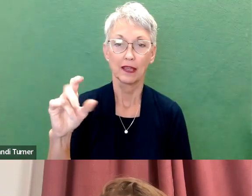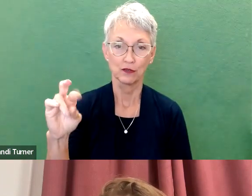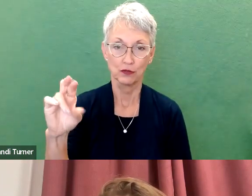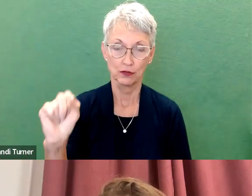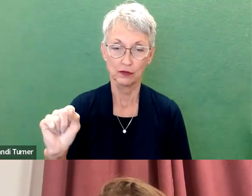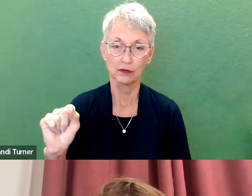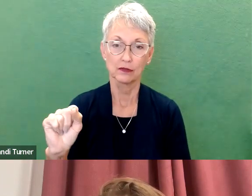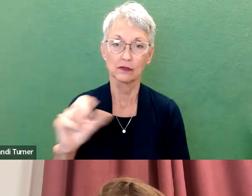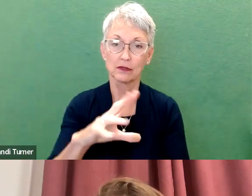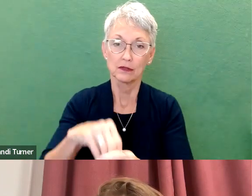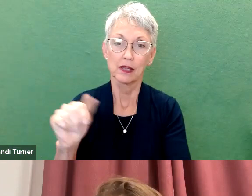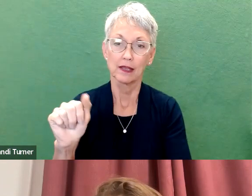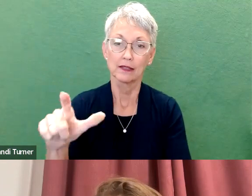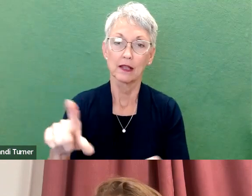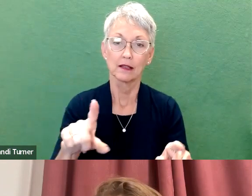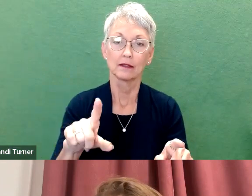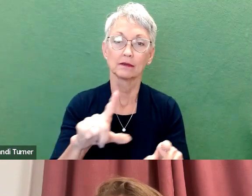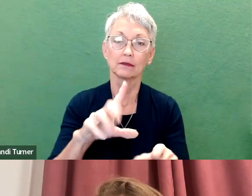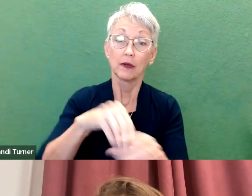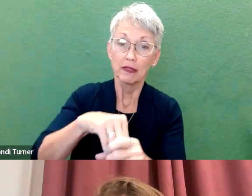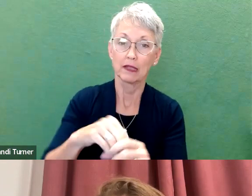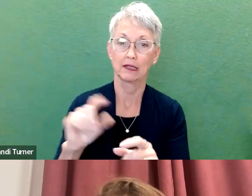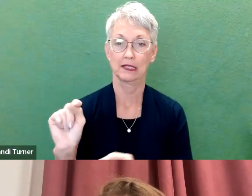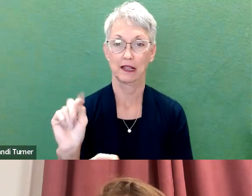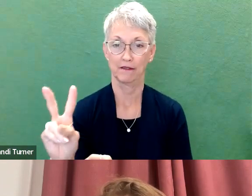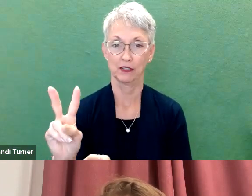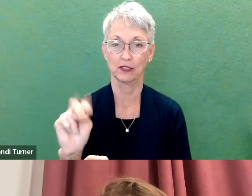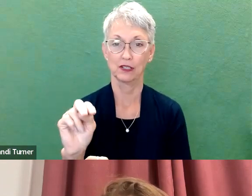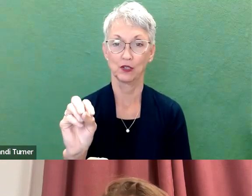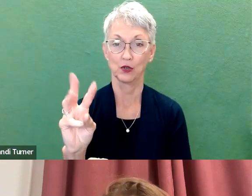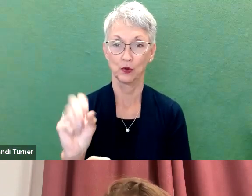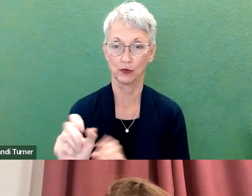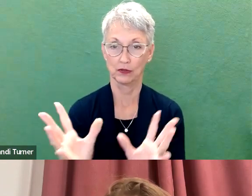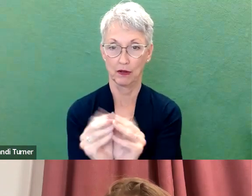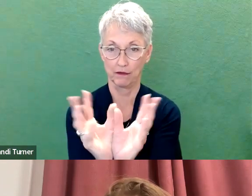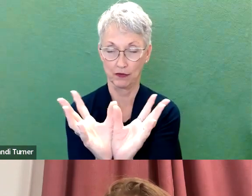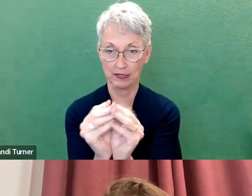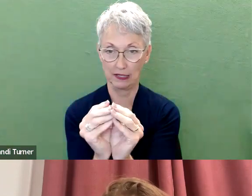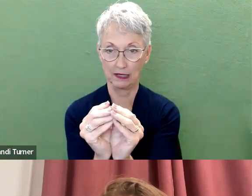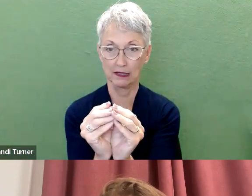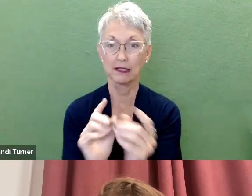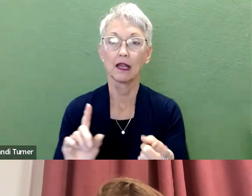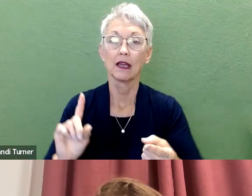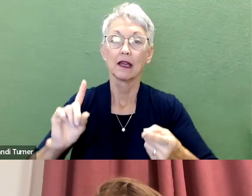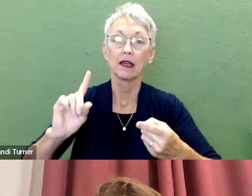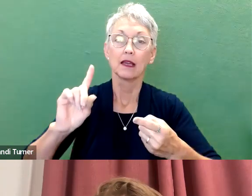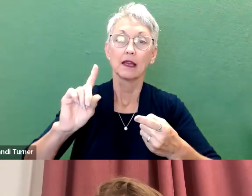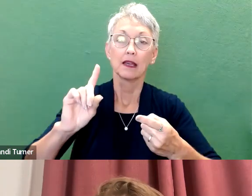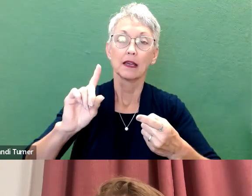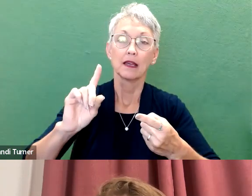idea. I appreciate NAD's effort to work with the legislatures on the laws and the bills